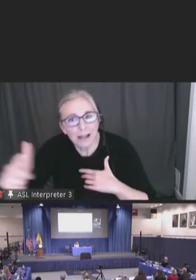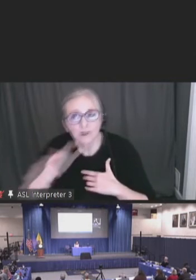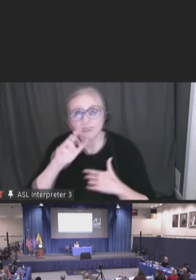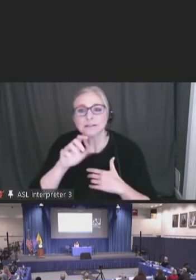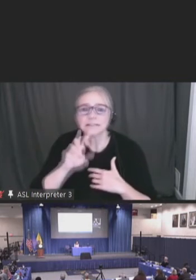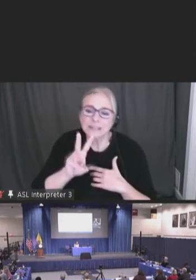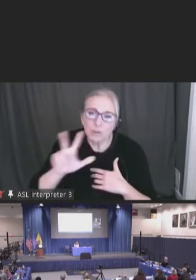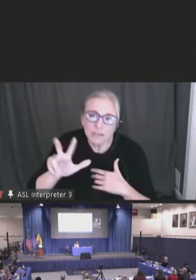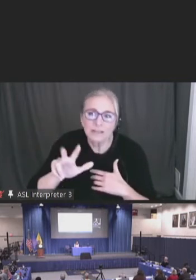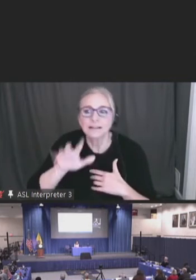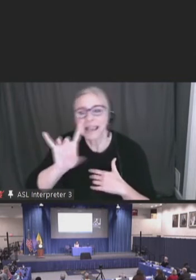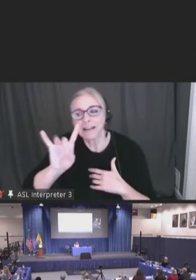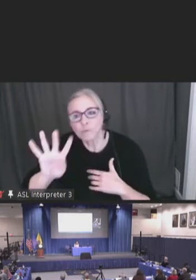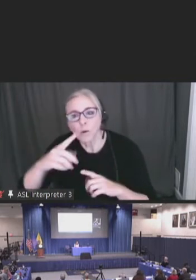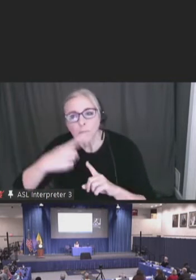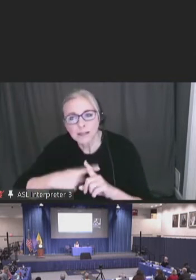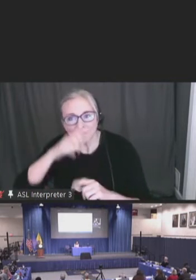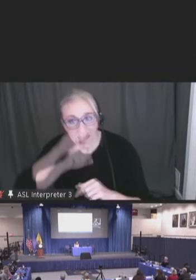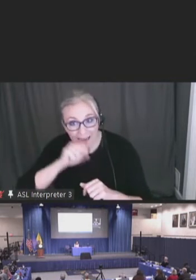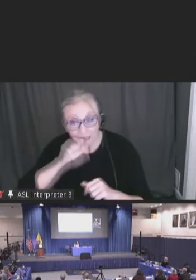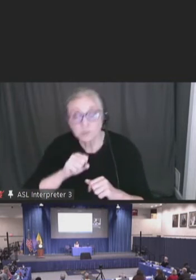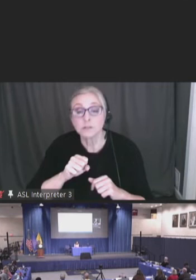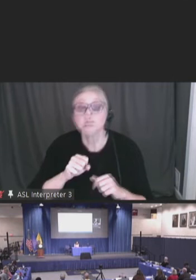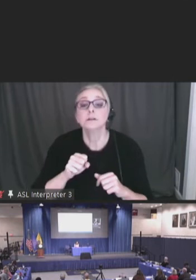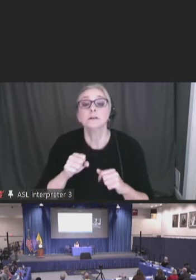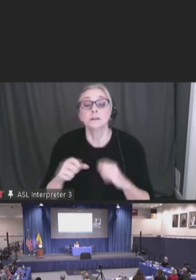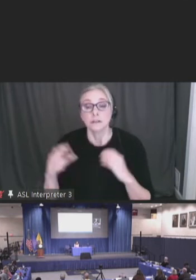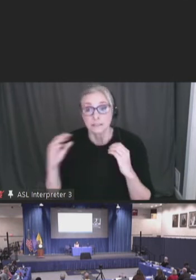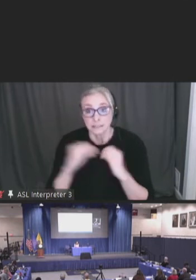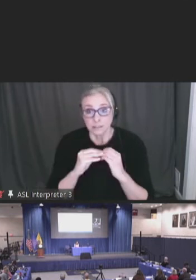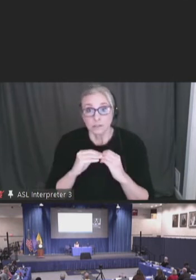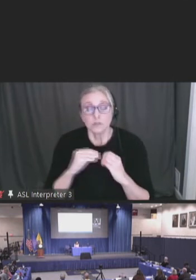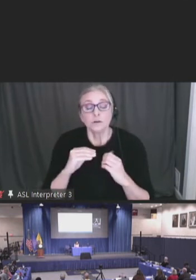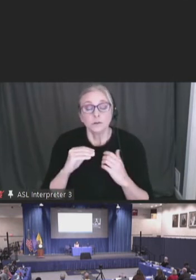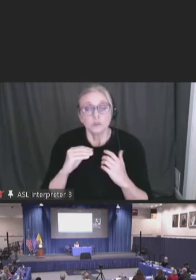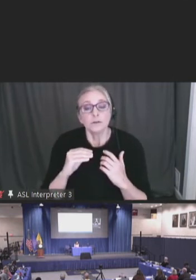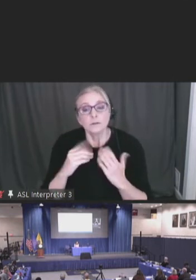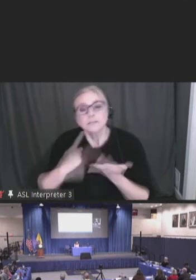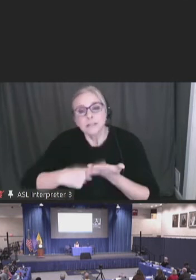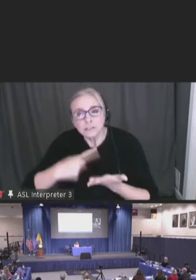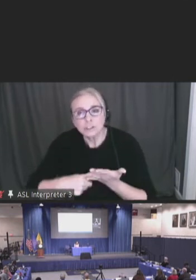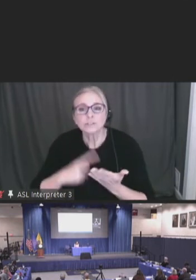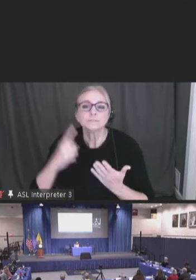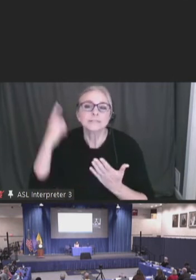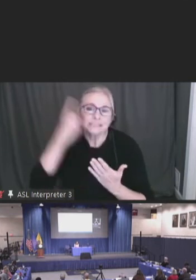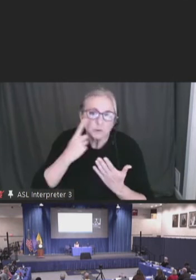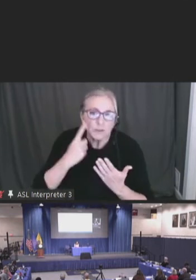of age. And then there are additional discussions and considerations about other data sources